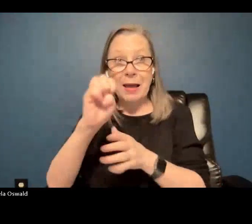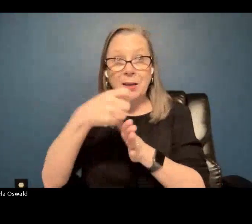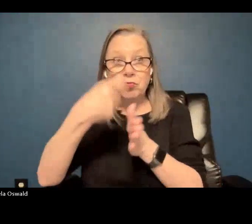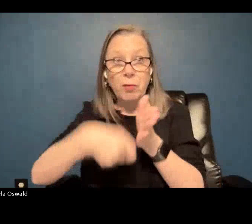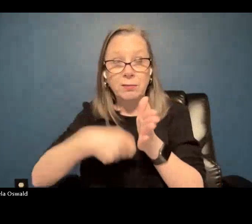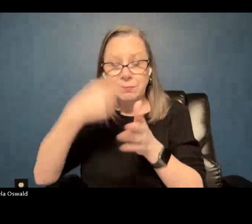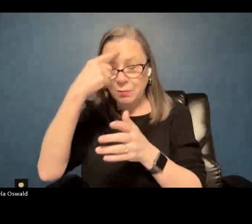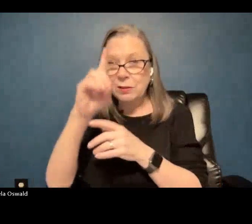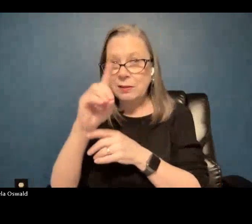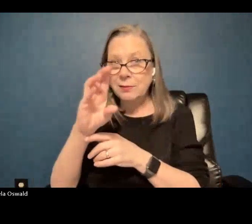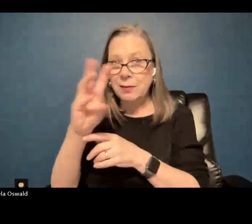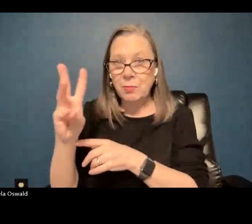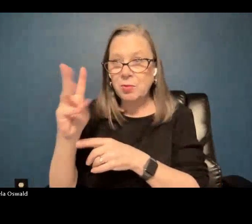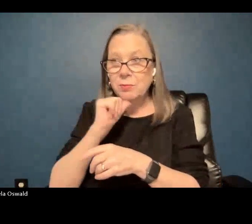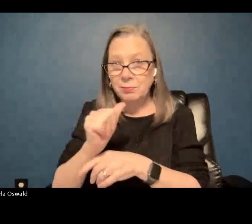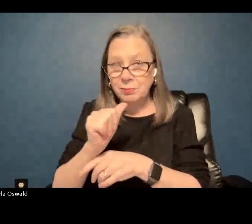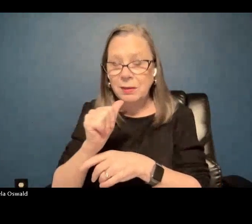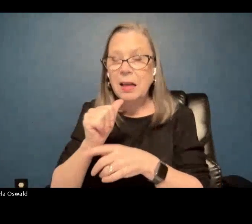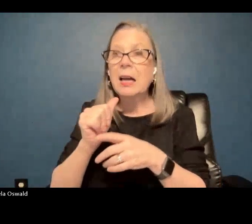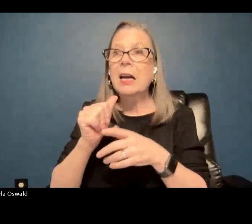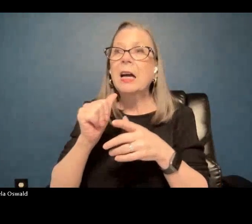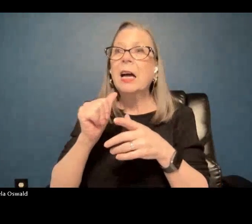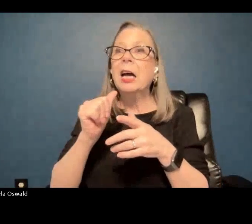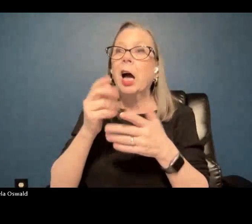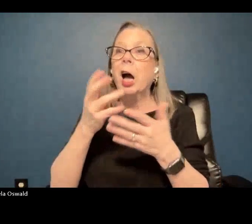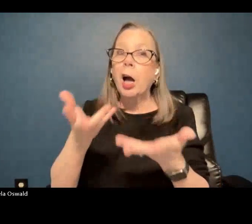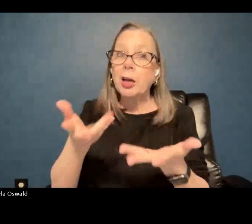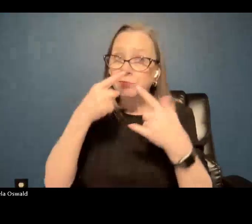So it is complex and very fragmented.